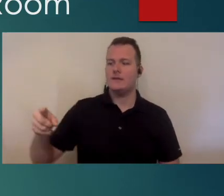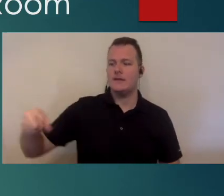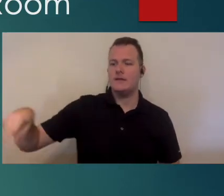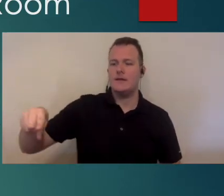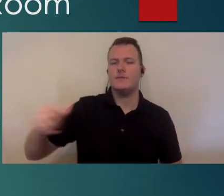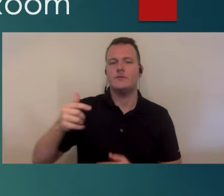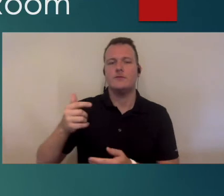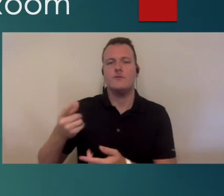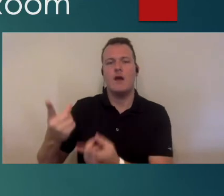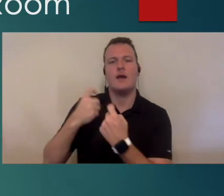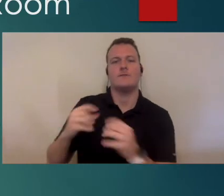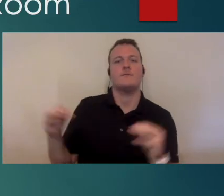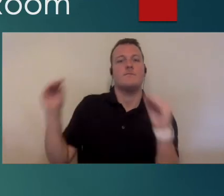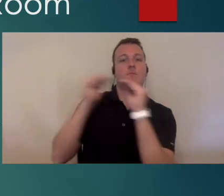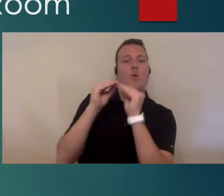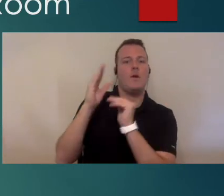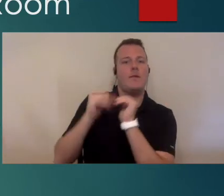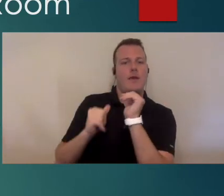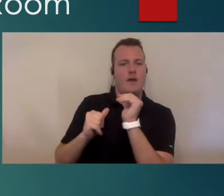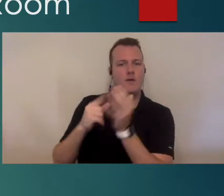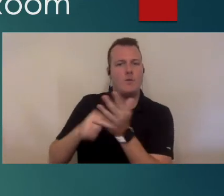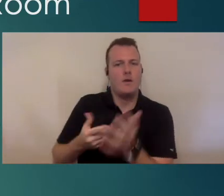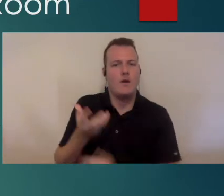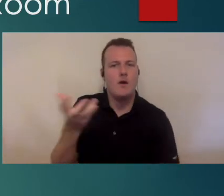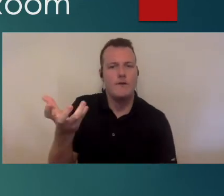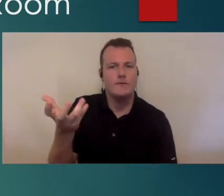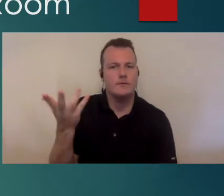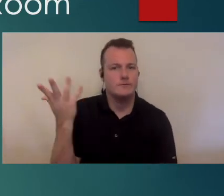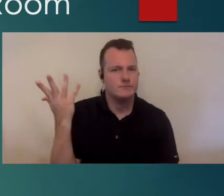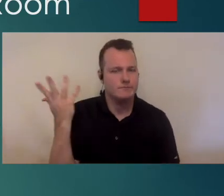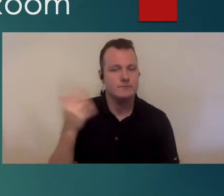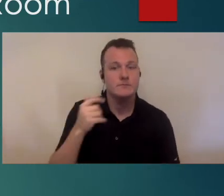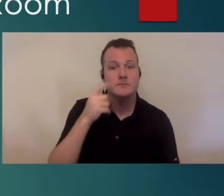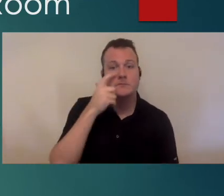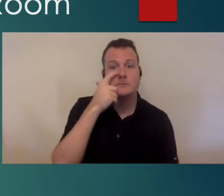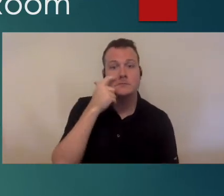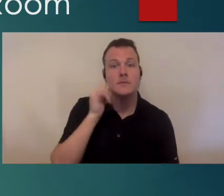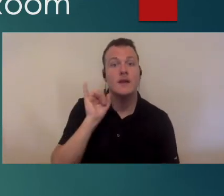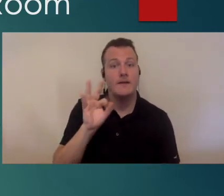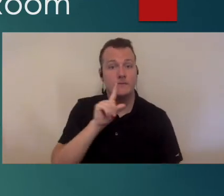than whatever was offered in some- in some fashion. And so if you are going to